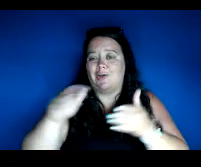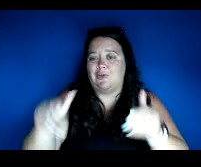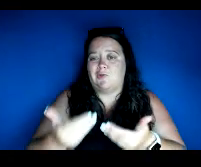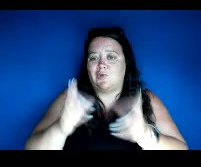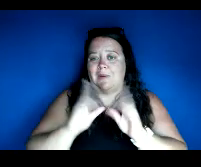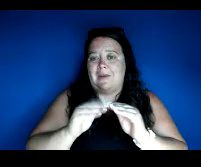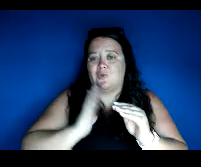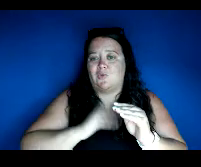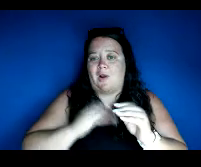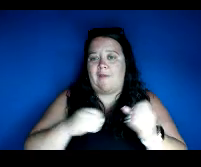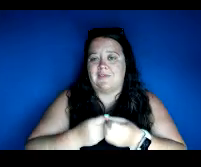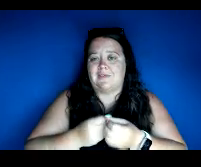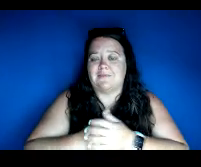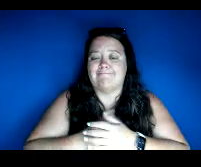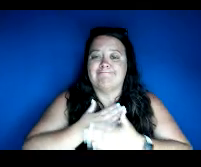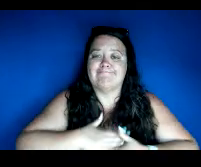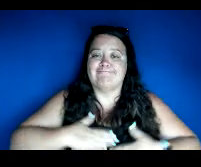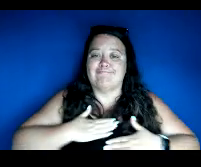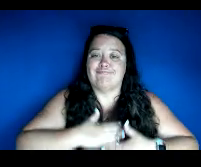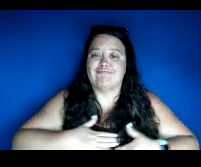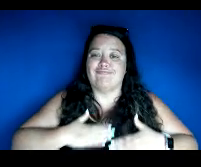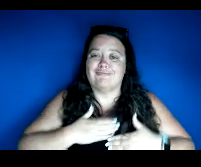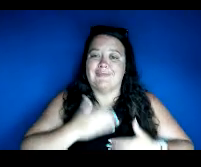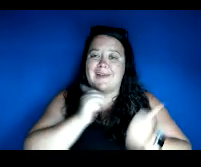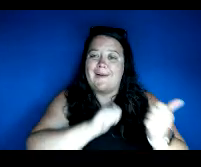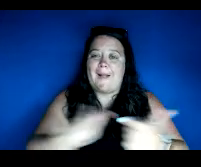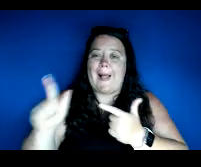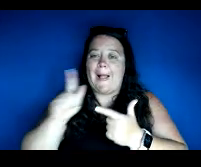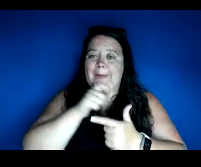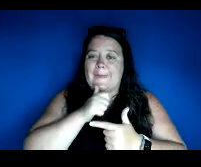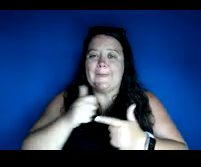So really appreciate everybody who came tonight.